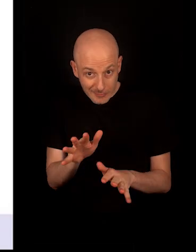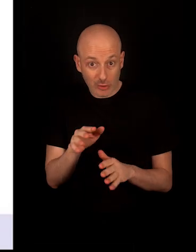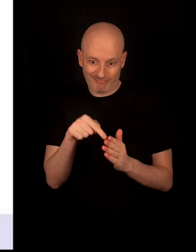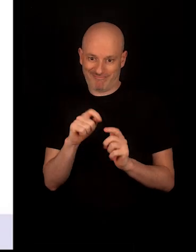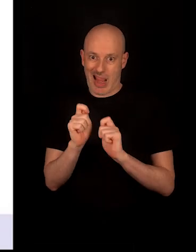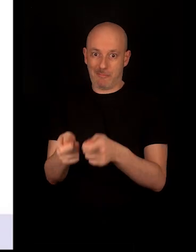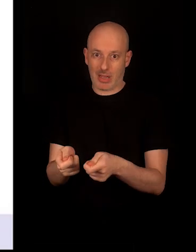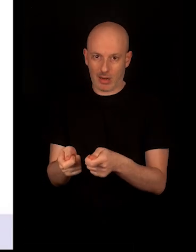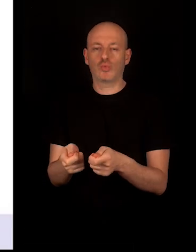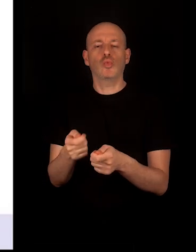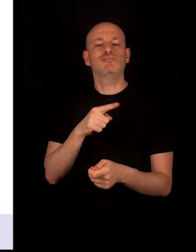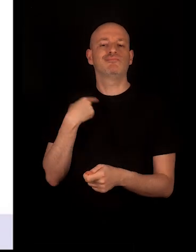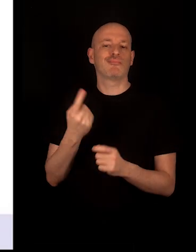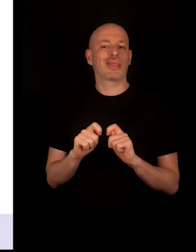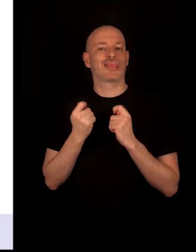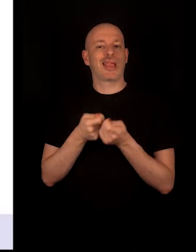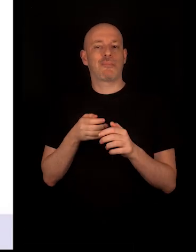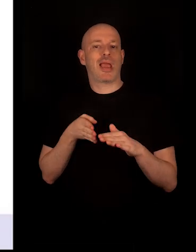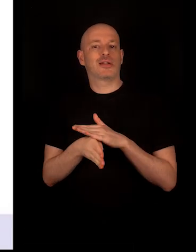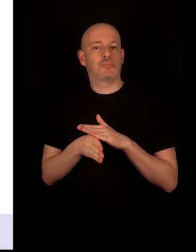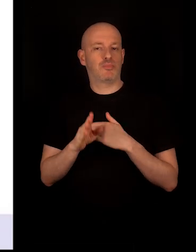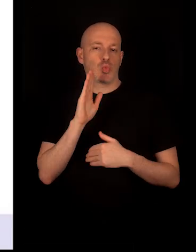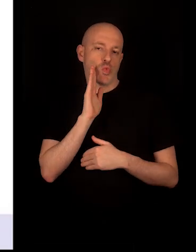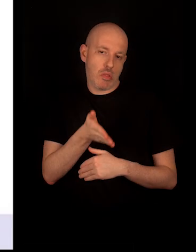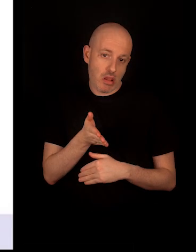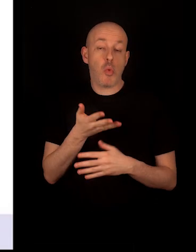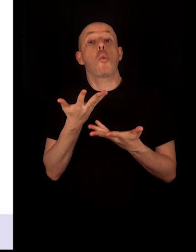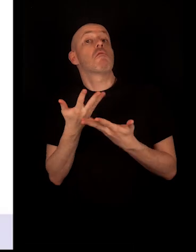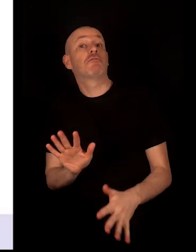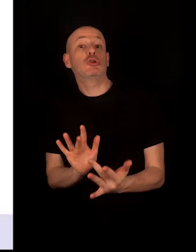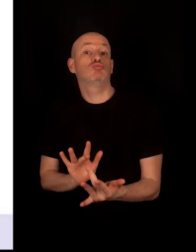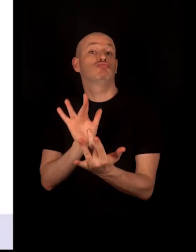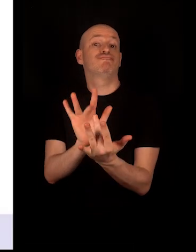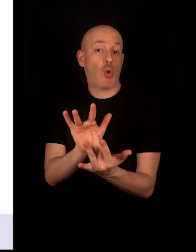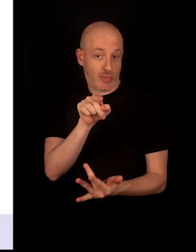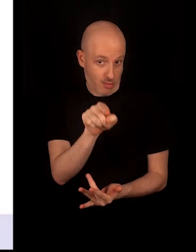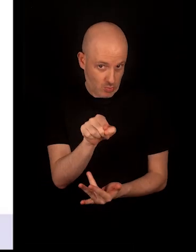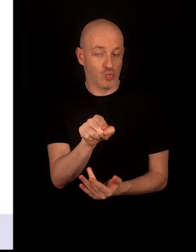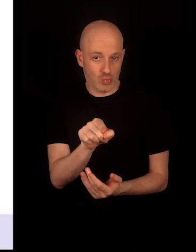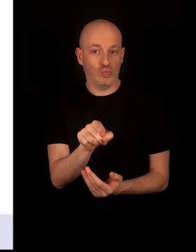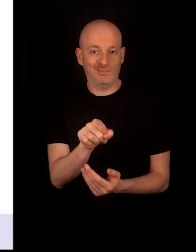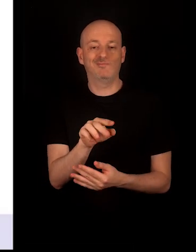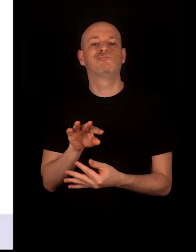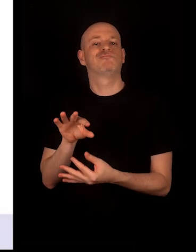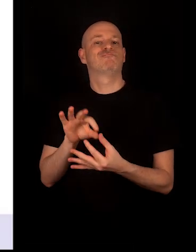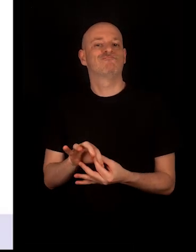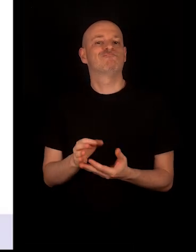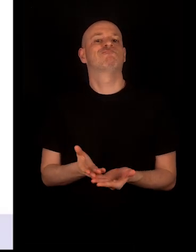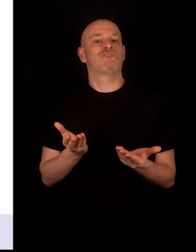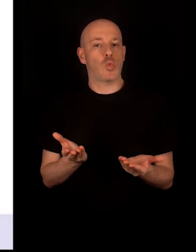in your application, our accessibility team will or maybe has already contacted you